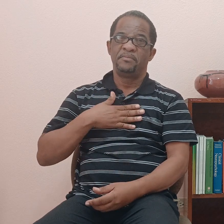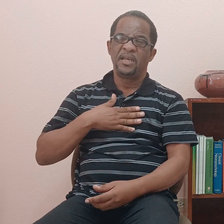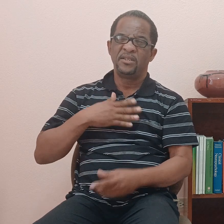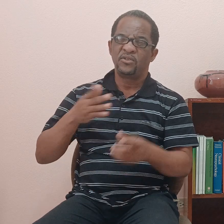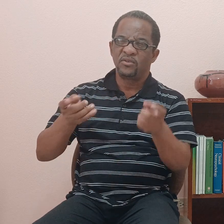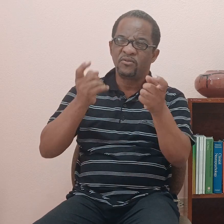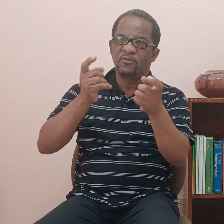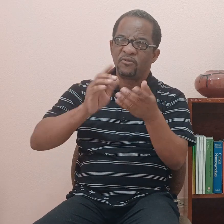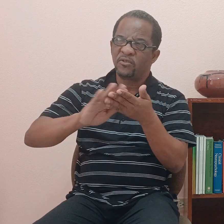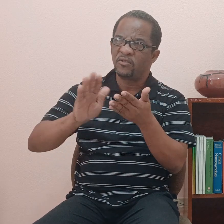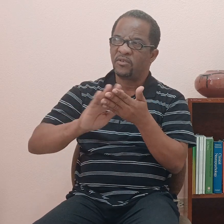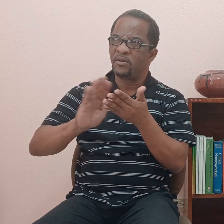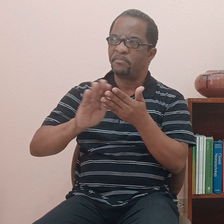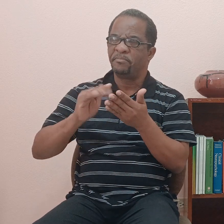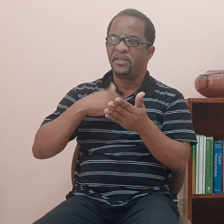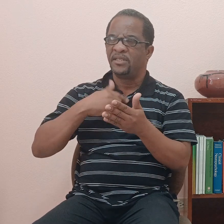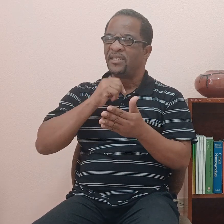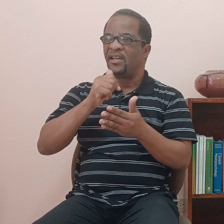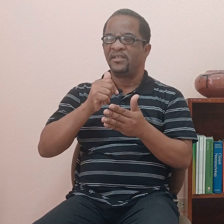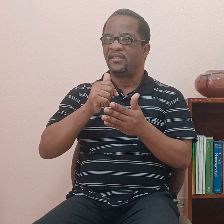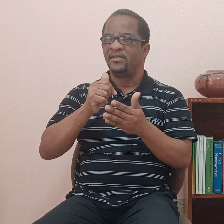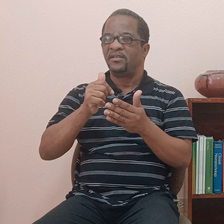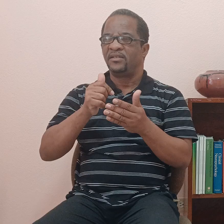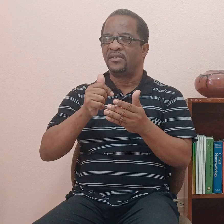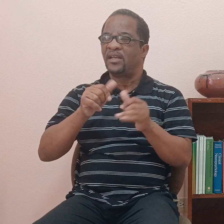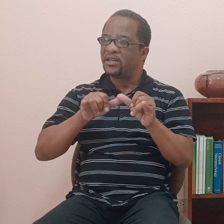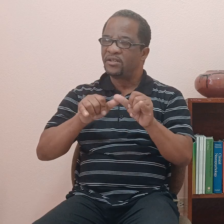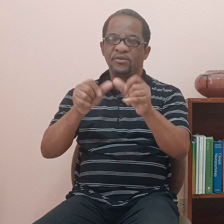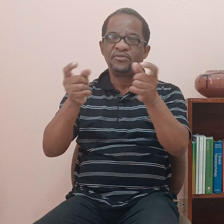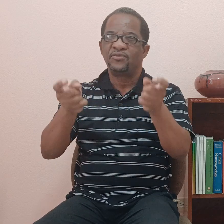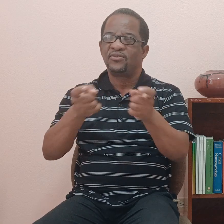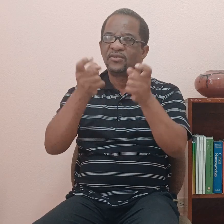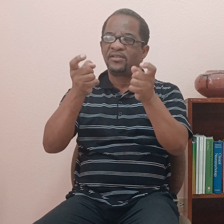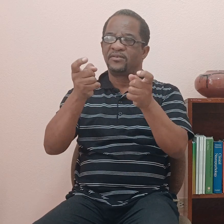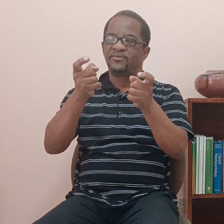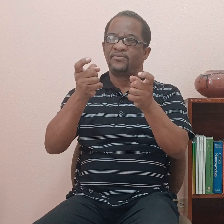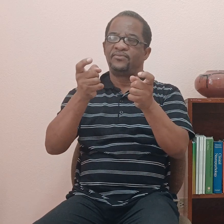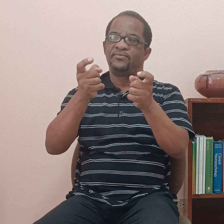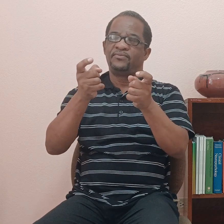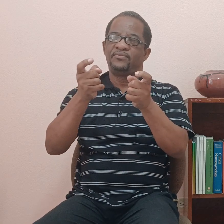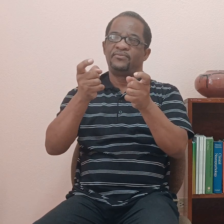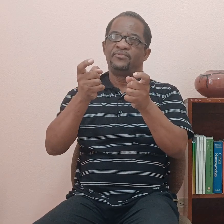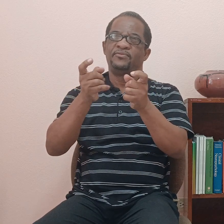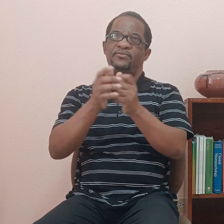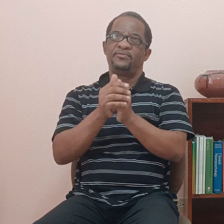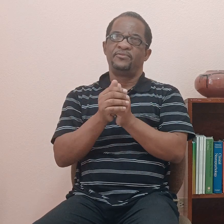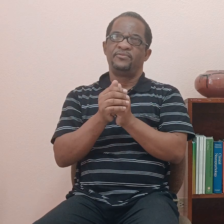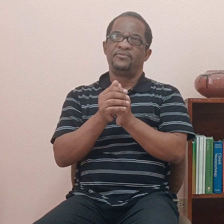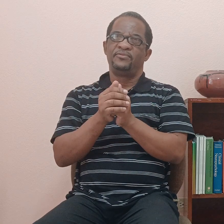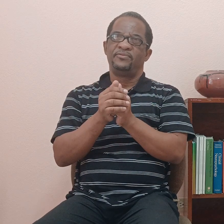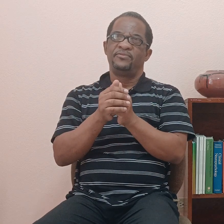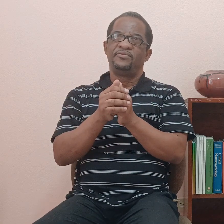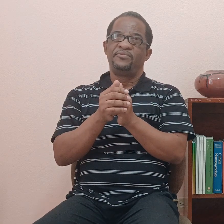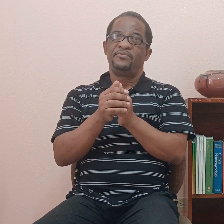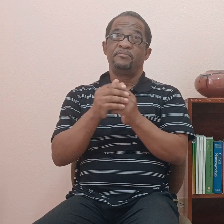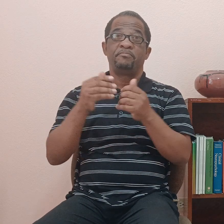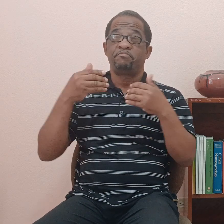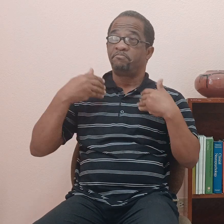I am no longer condemned. I am a source of